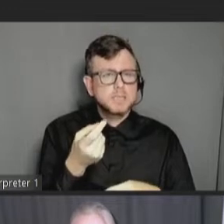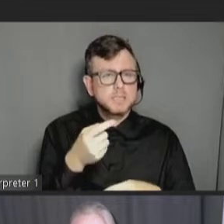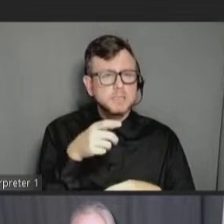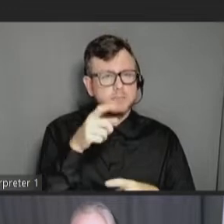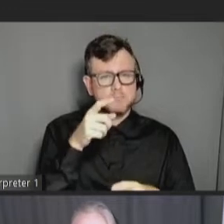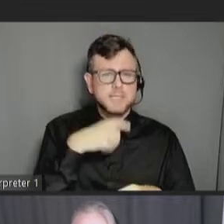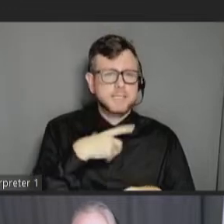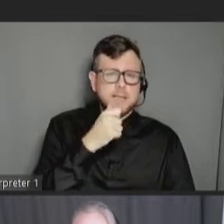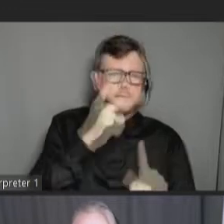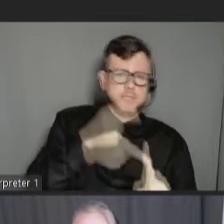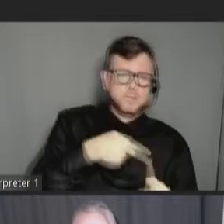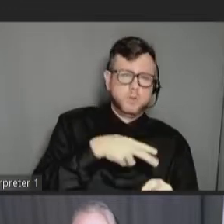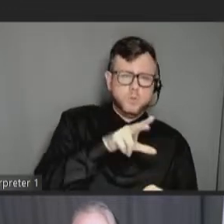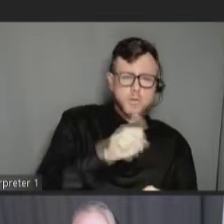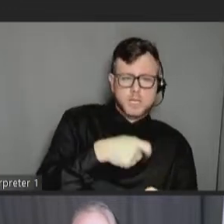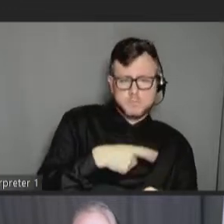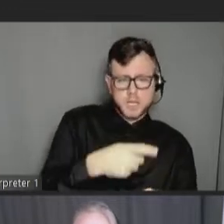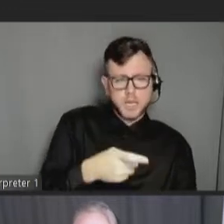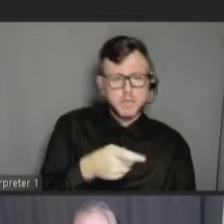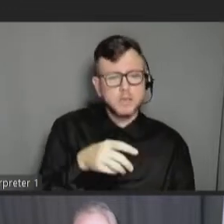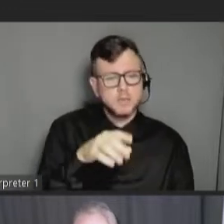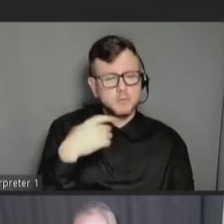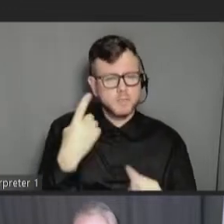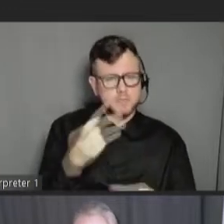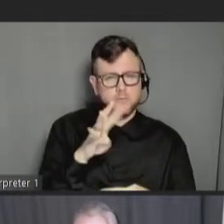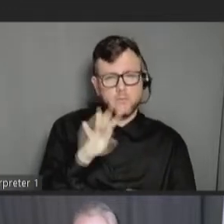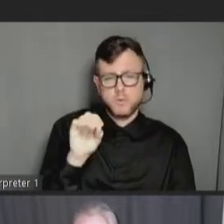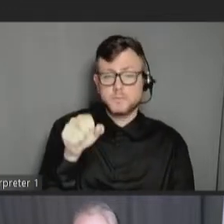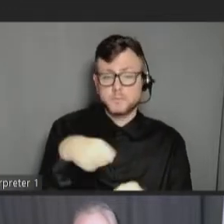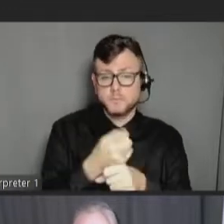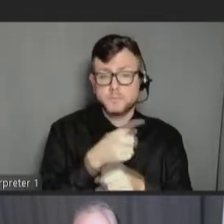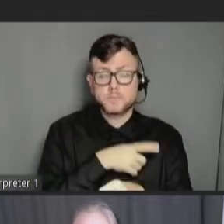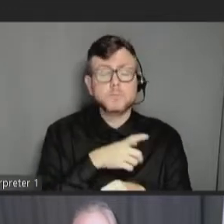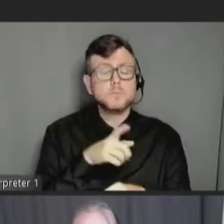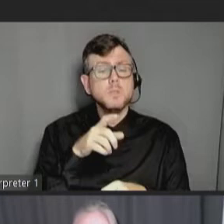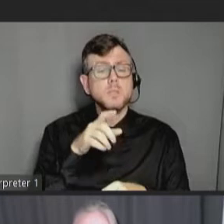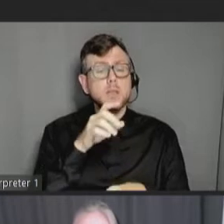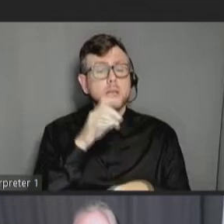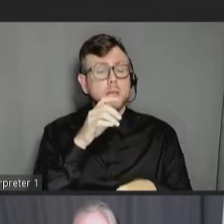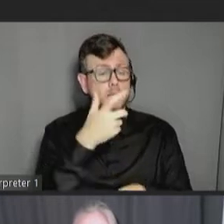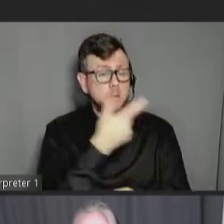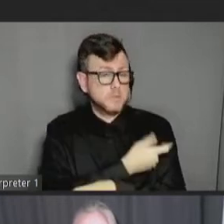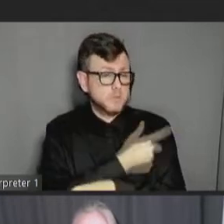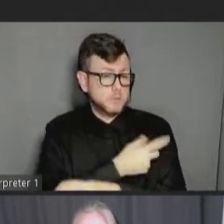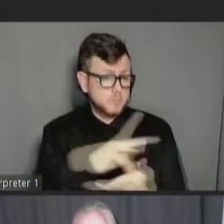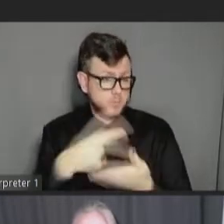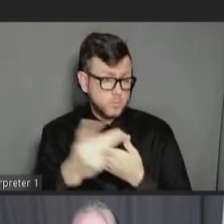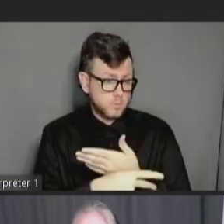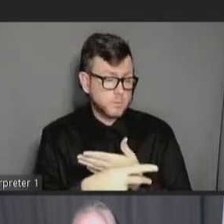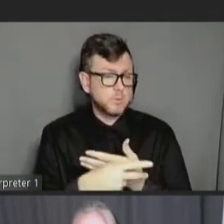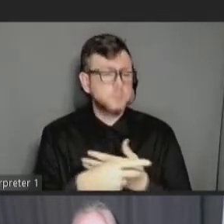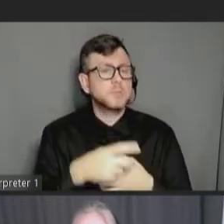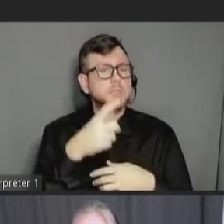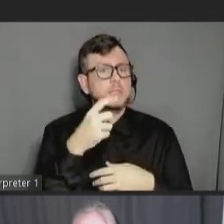we see this globally. Immunization programs are really susceptible to outside pressures. And so,